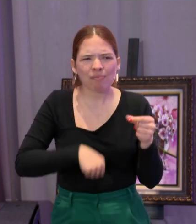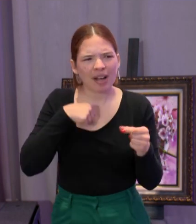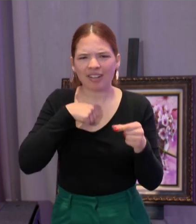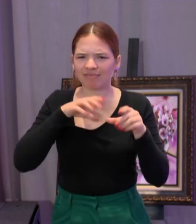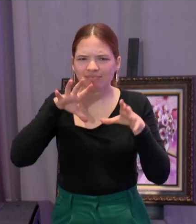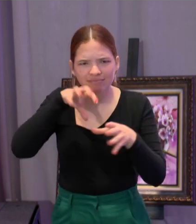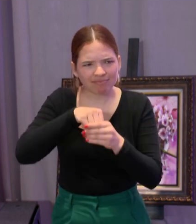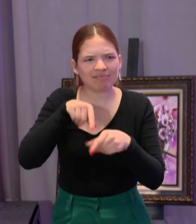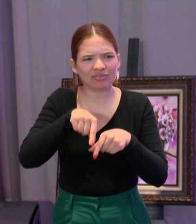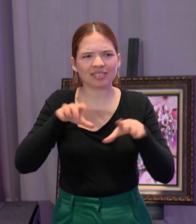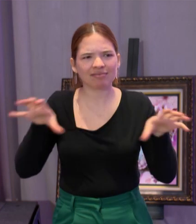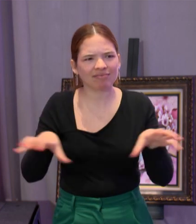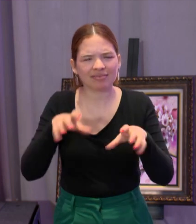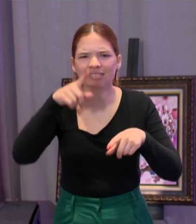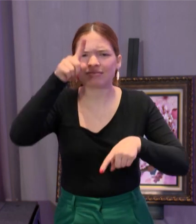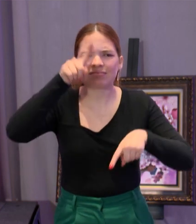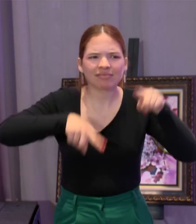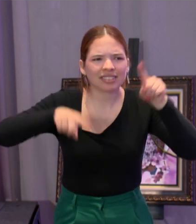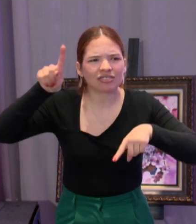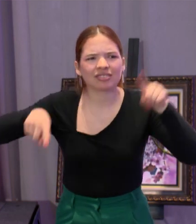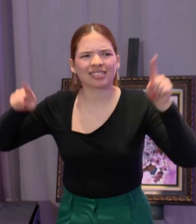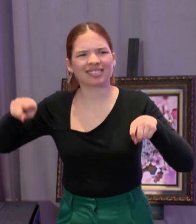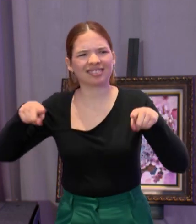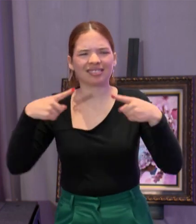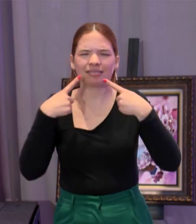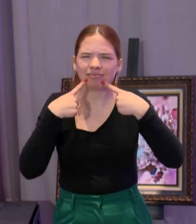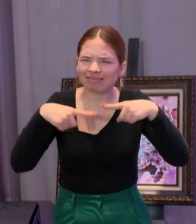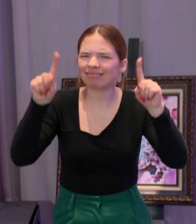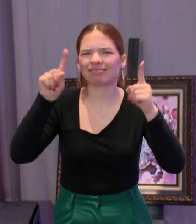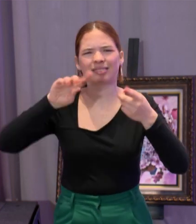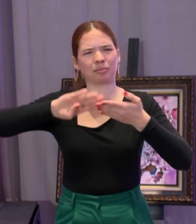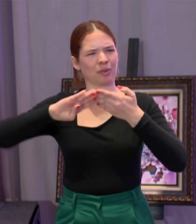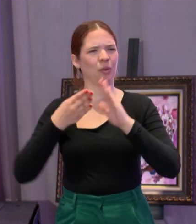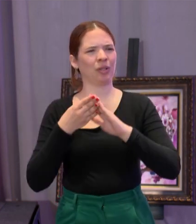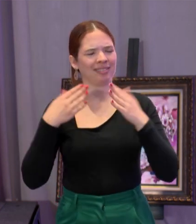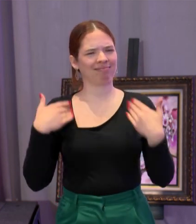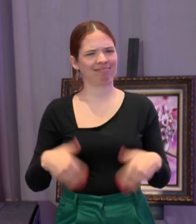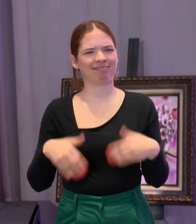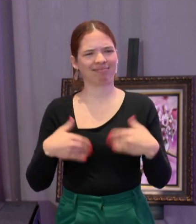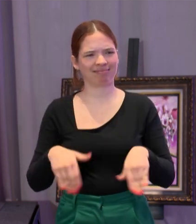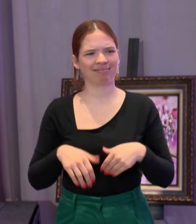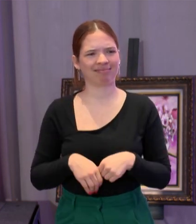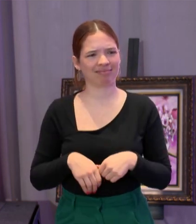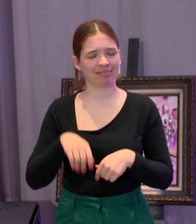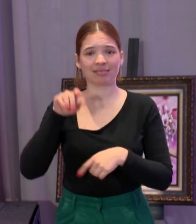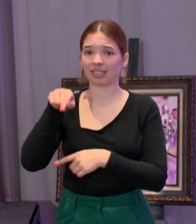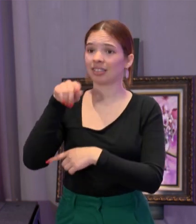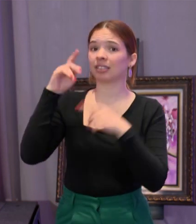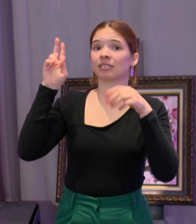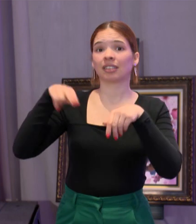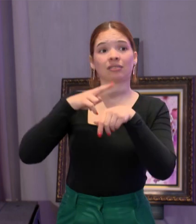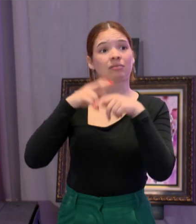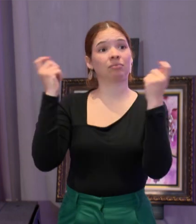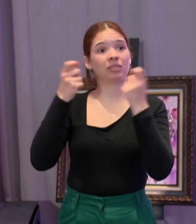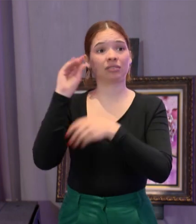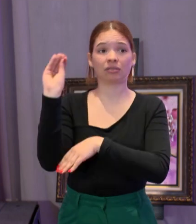DIVERSE, VIBRANT, AND GROWING COMMUNITY. TO CELEBRATE THE CHERRY BLOSSOMS, THE EMBASSY OF JAPAN